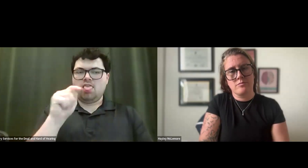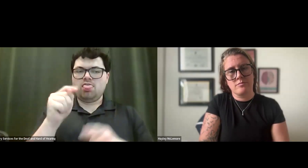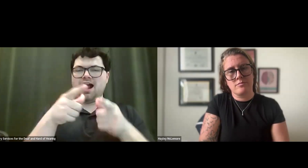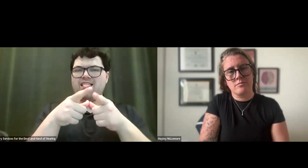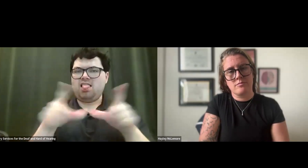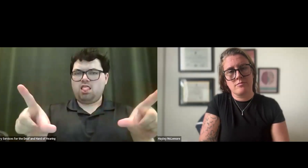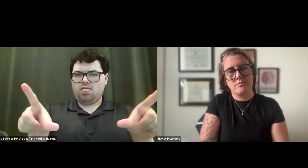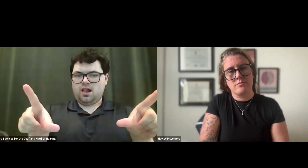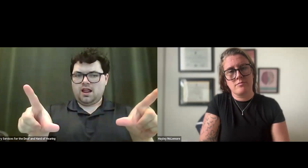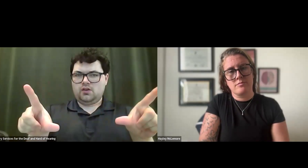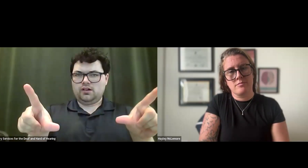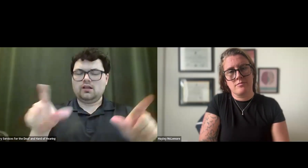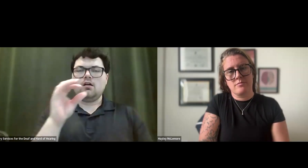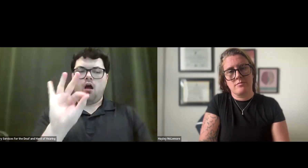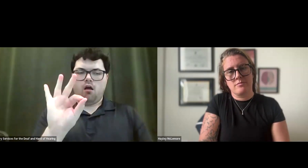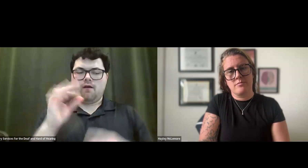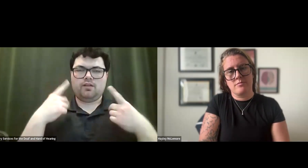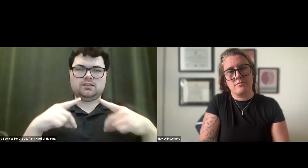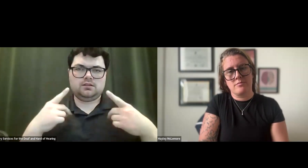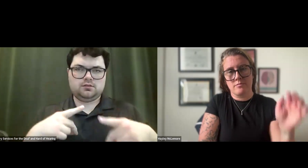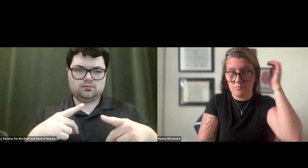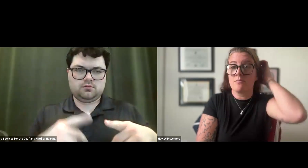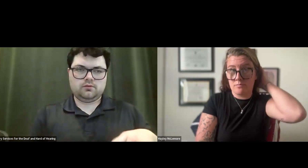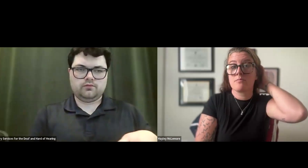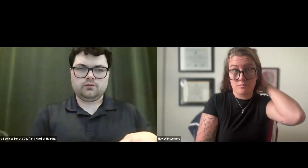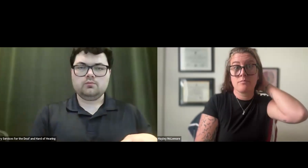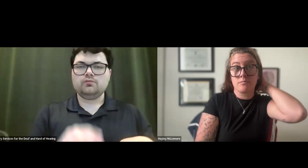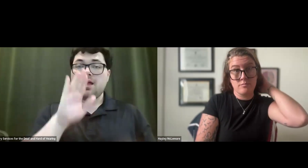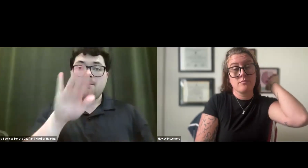It's called "Learning the Language of Depression."